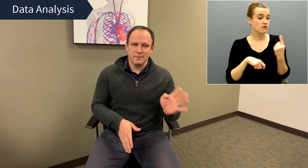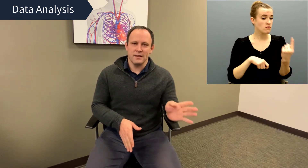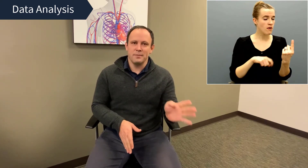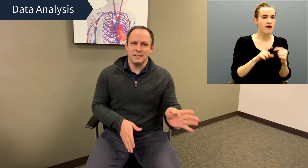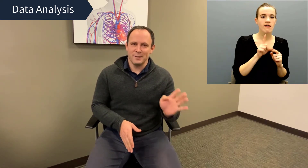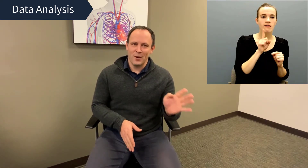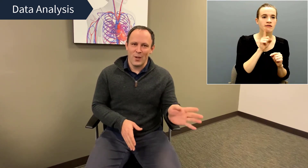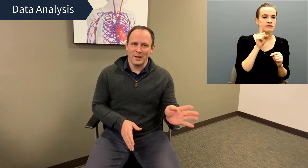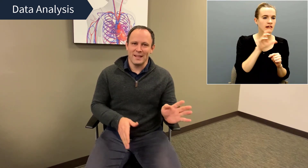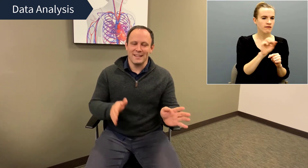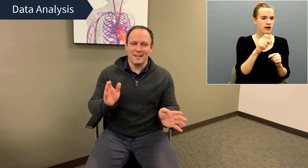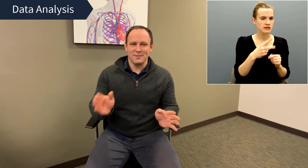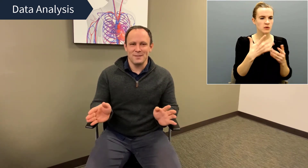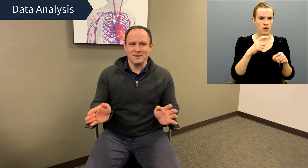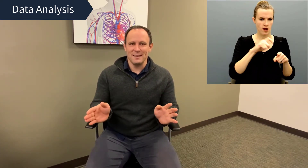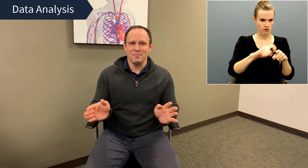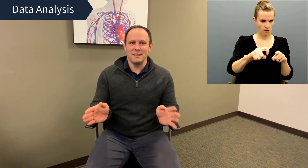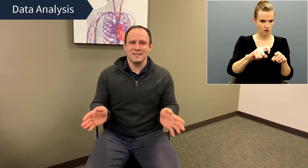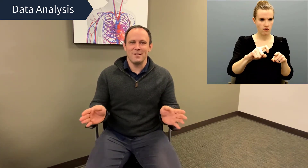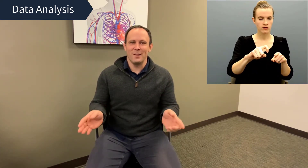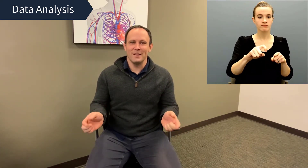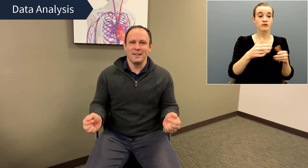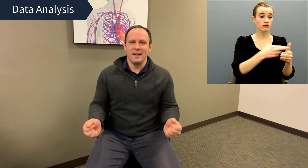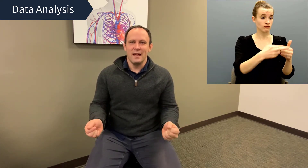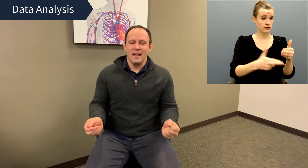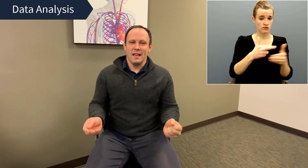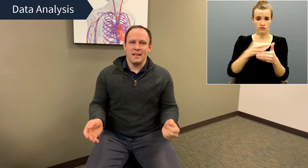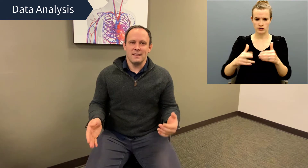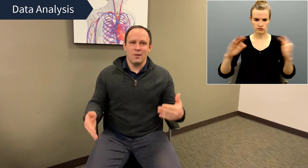simulated patient call it and a deaf simulated patient call it and that